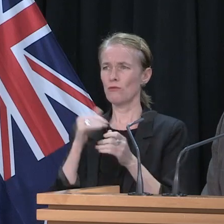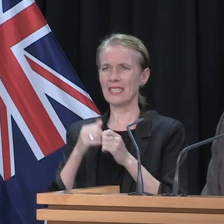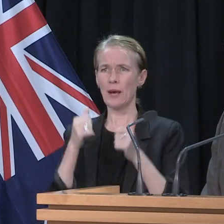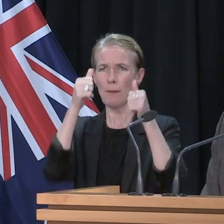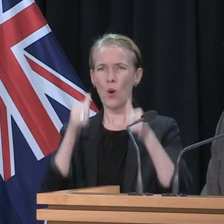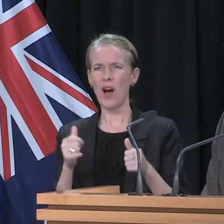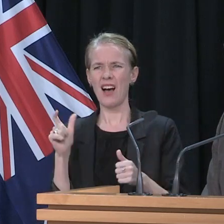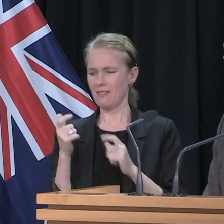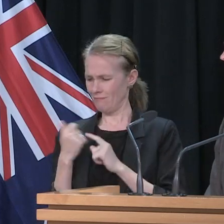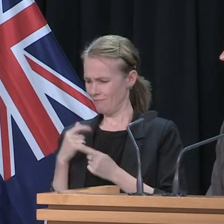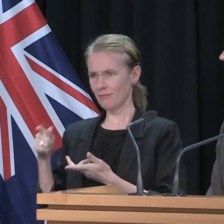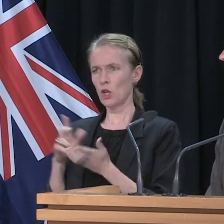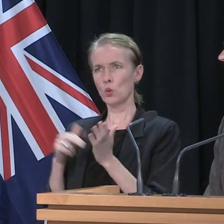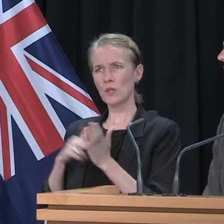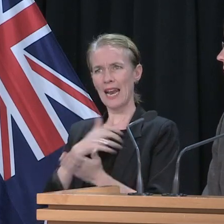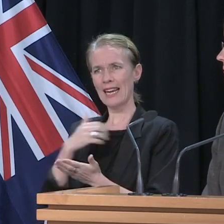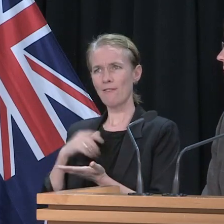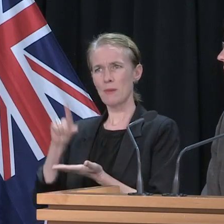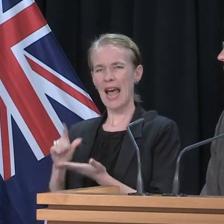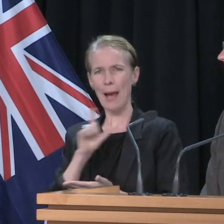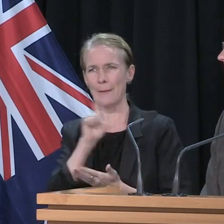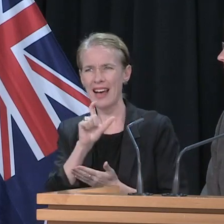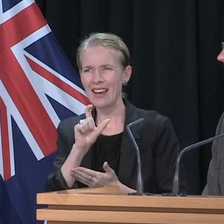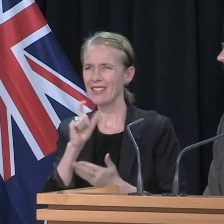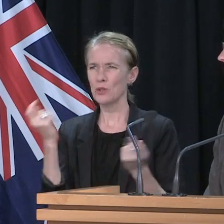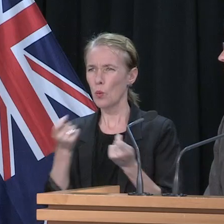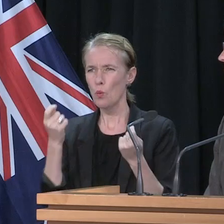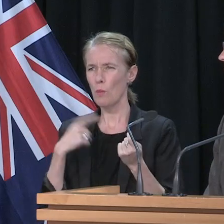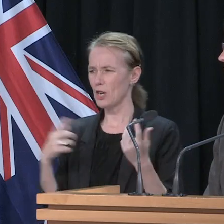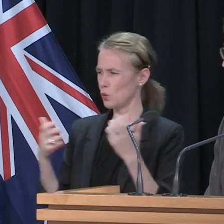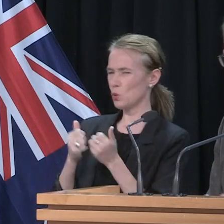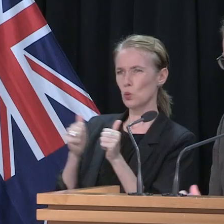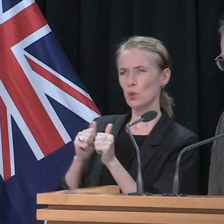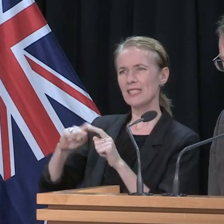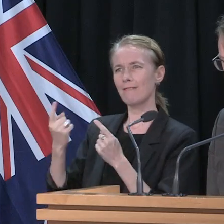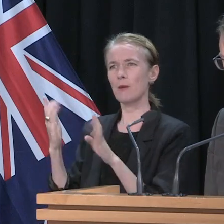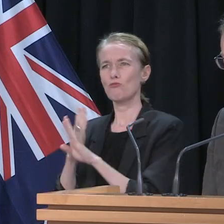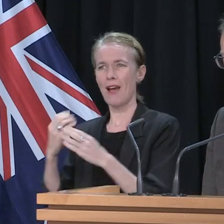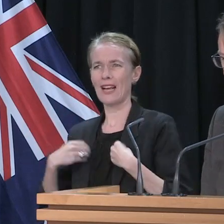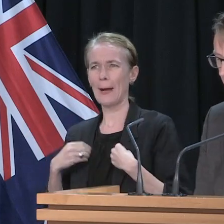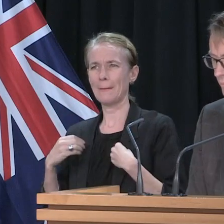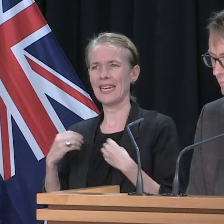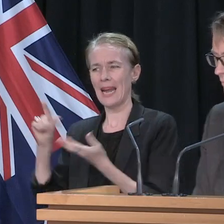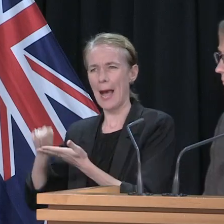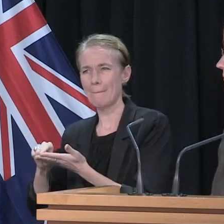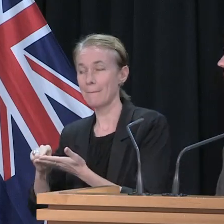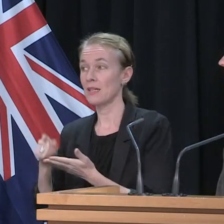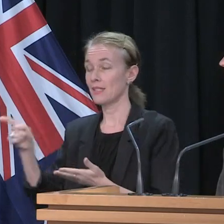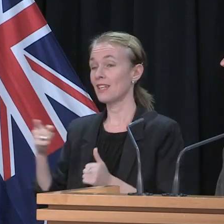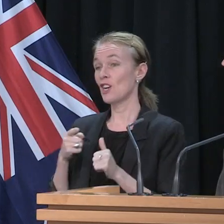harm the uptake of the app. The cafe across the street has two QR codes (SPEAKS INDISTINCTLY). >> MINISTER